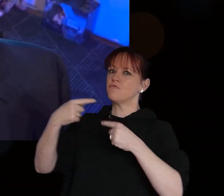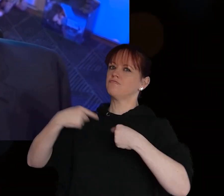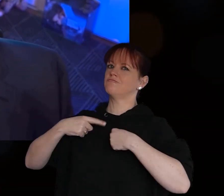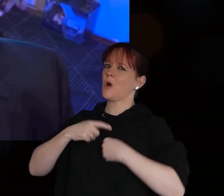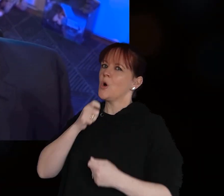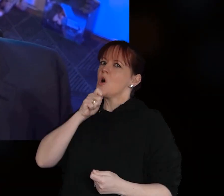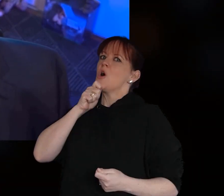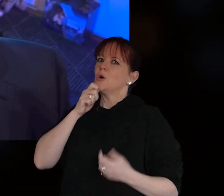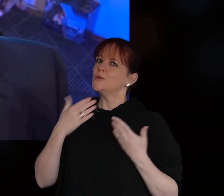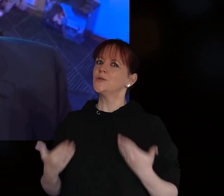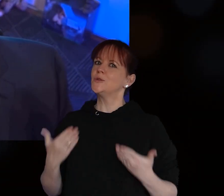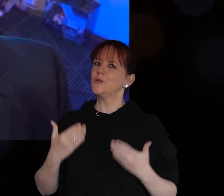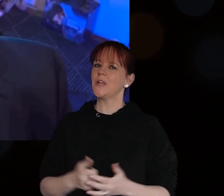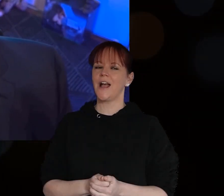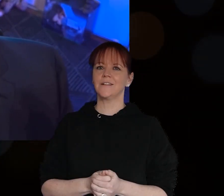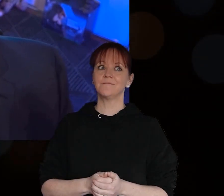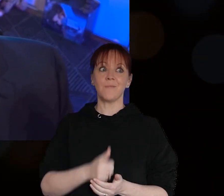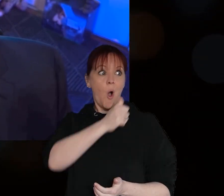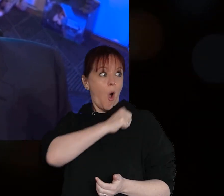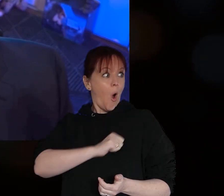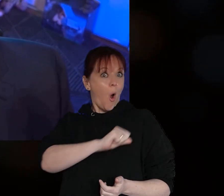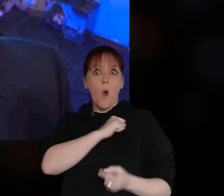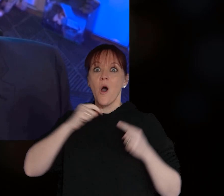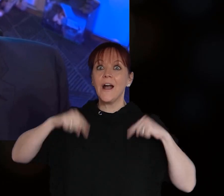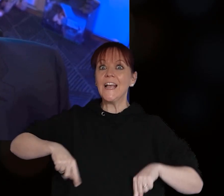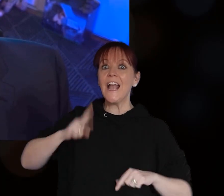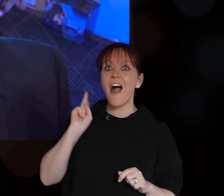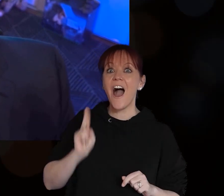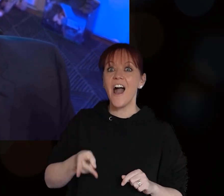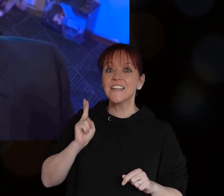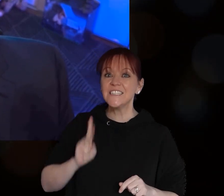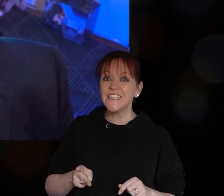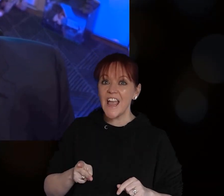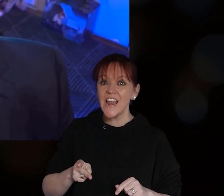I'm honored to be back again to host this amazing award show